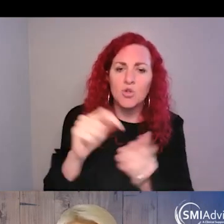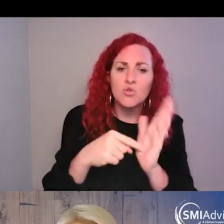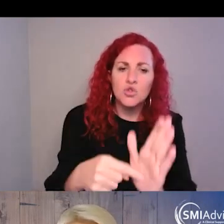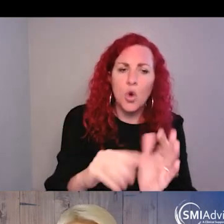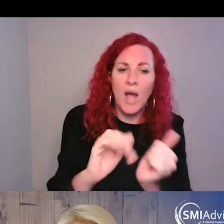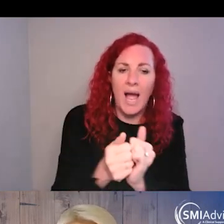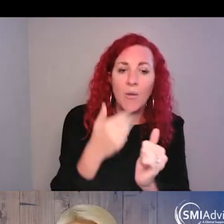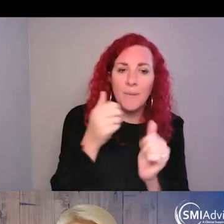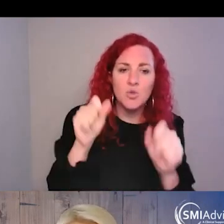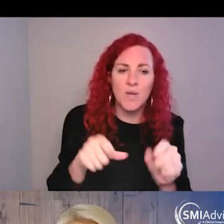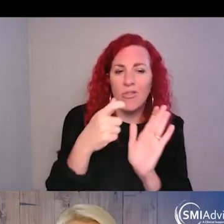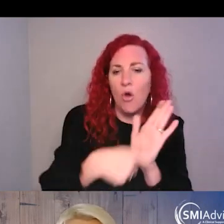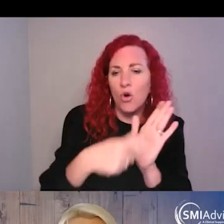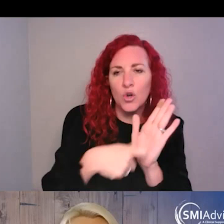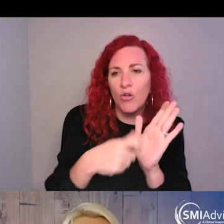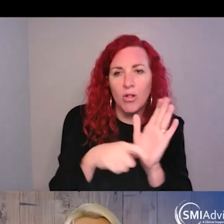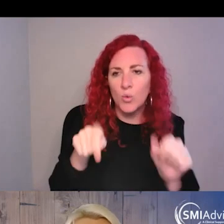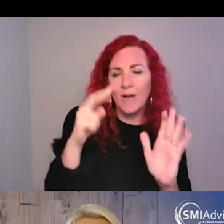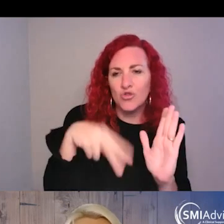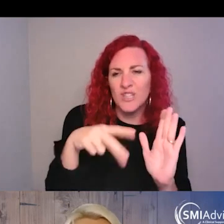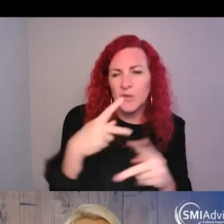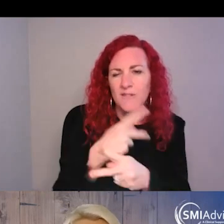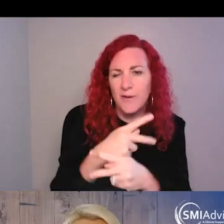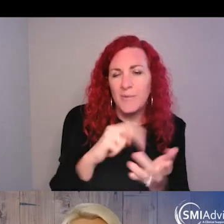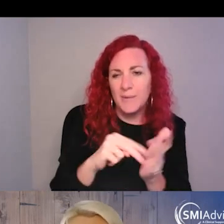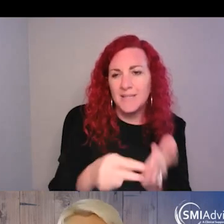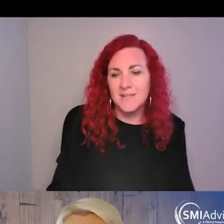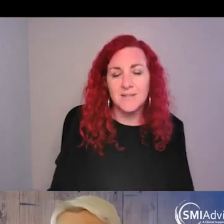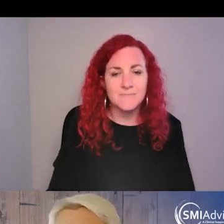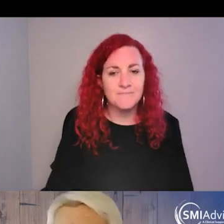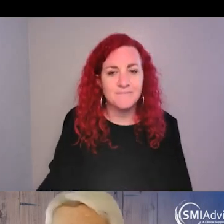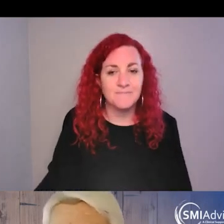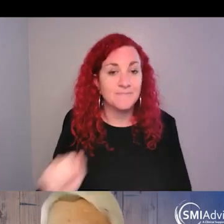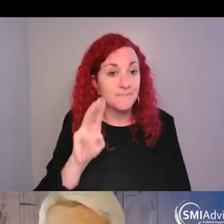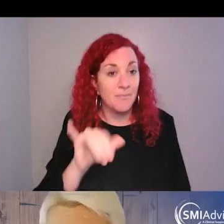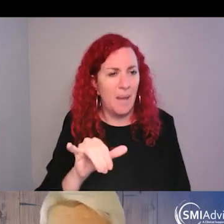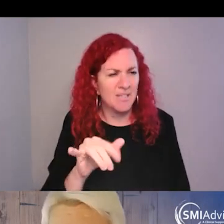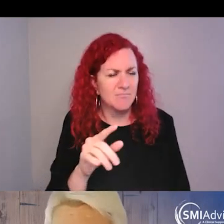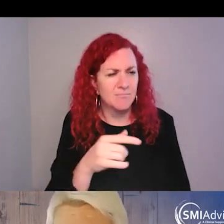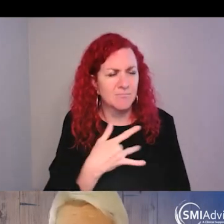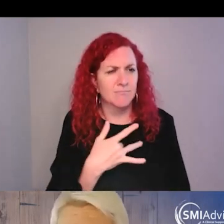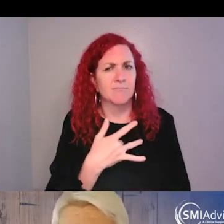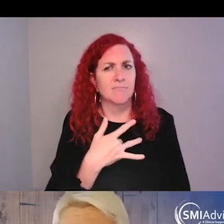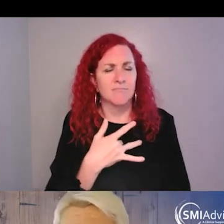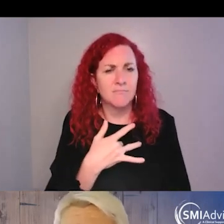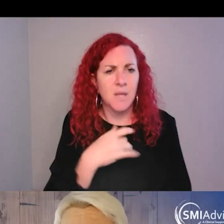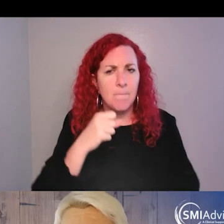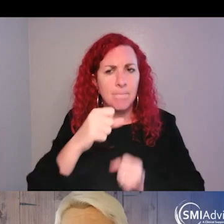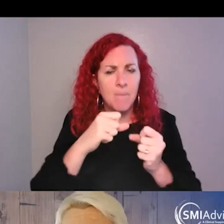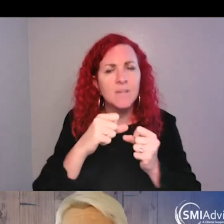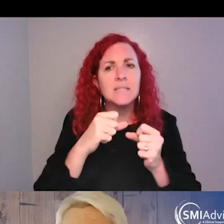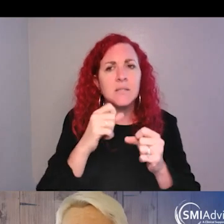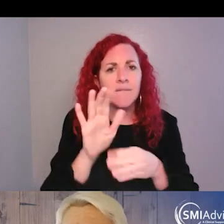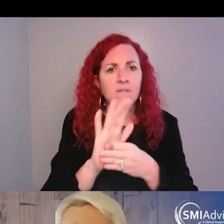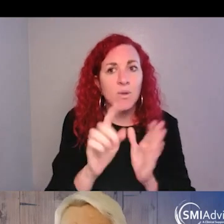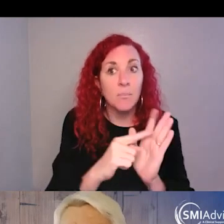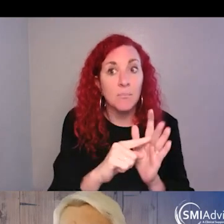: ONE OF THE THING THAT STRIKES ME IS HOW IMPORTANT AND HOW